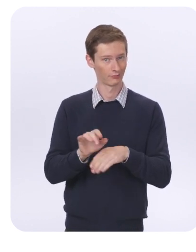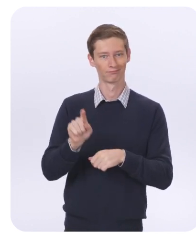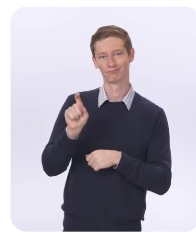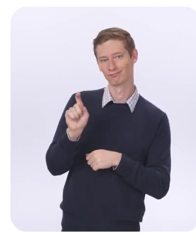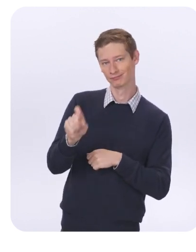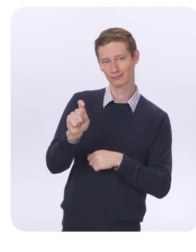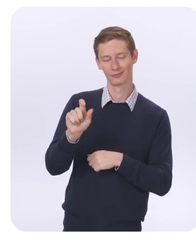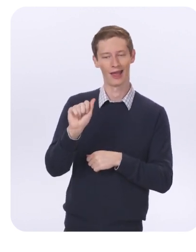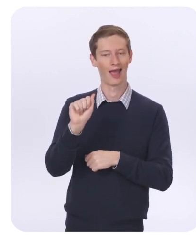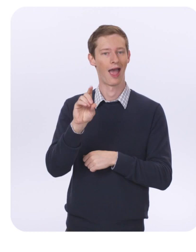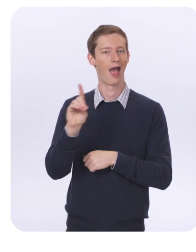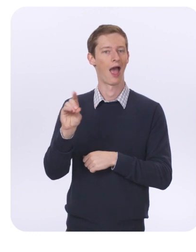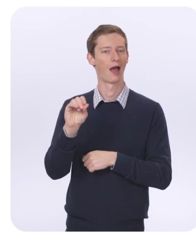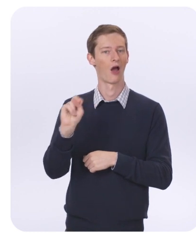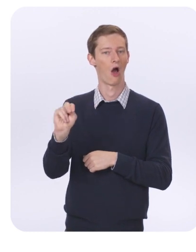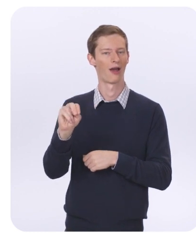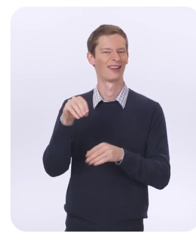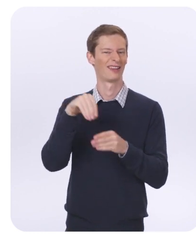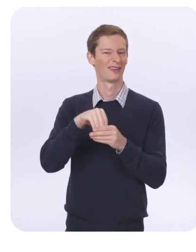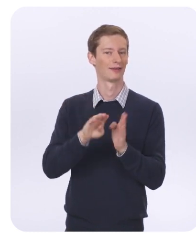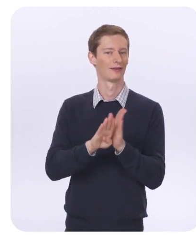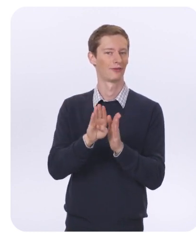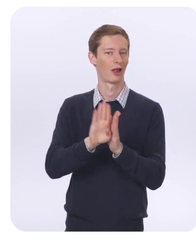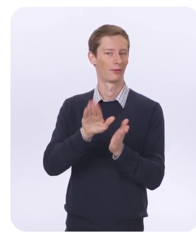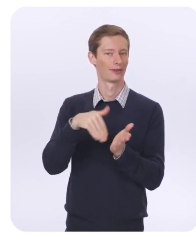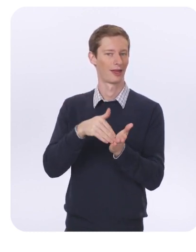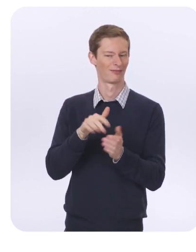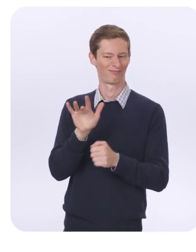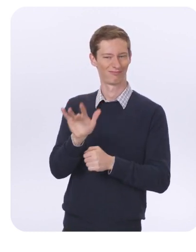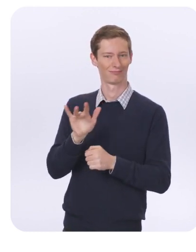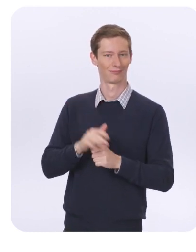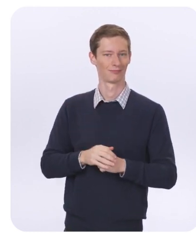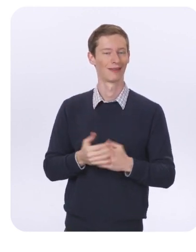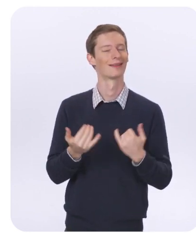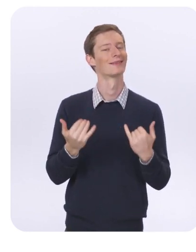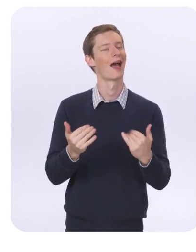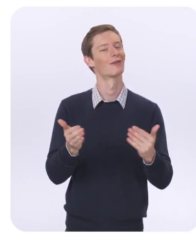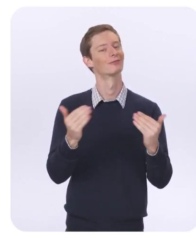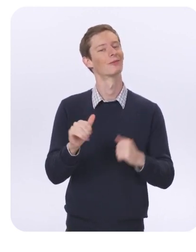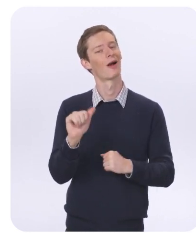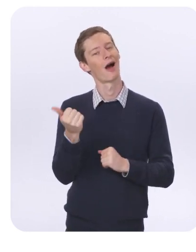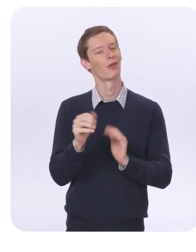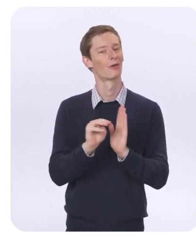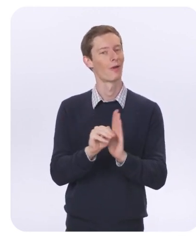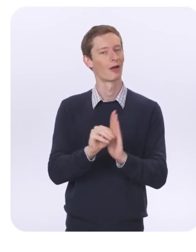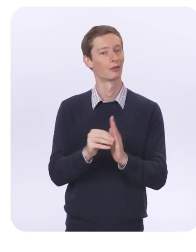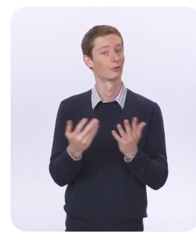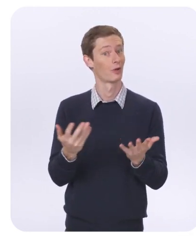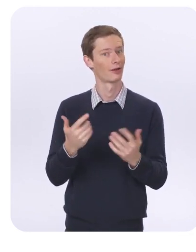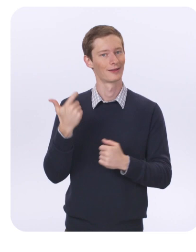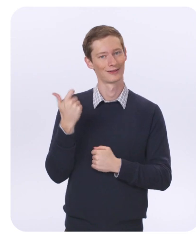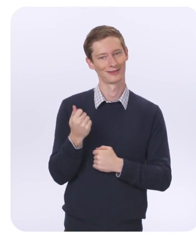Subscriptions are another approach towards driving monetization for your app, but particularly for new app types that don’t conform